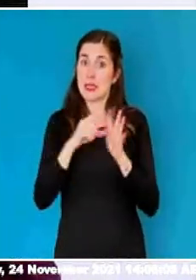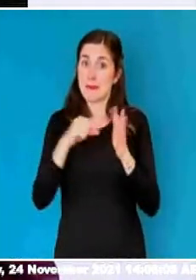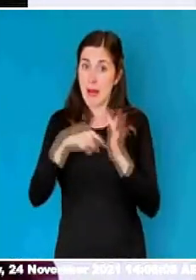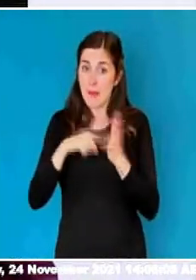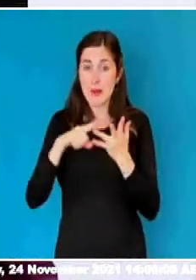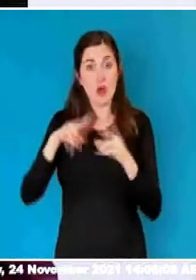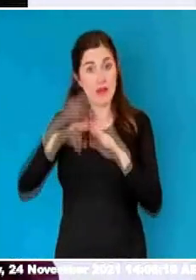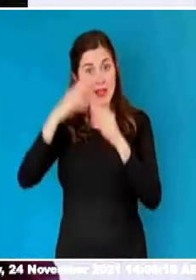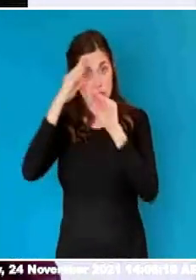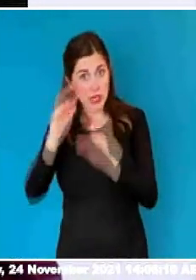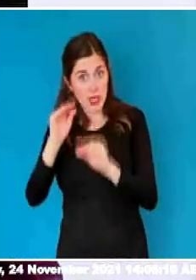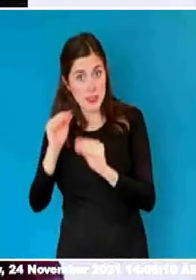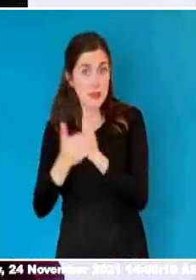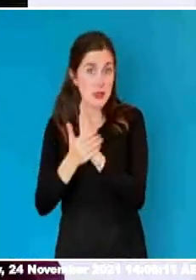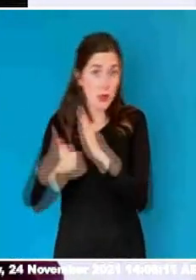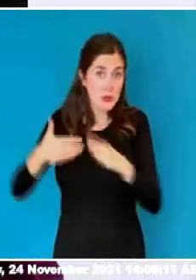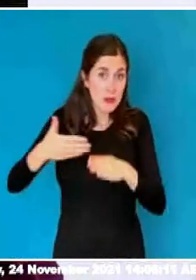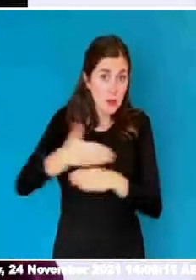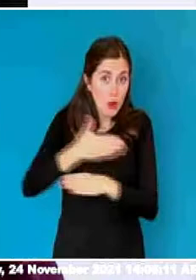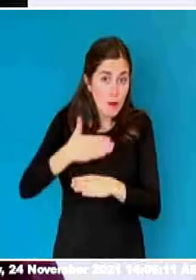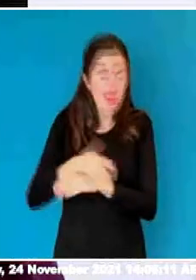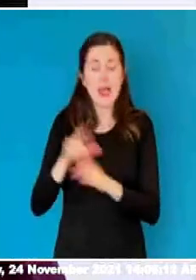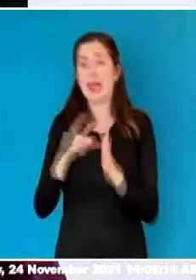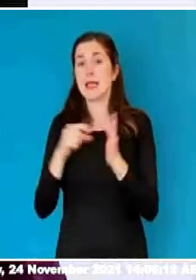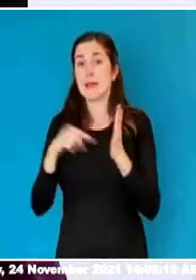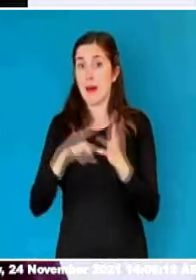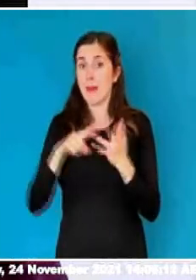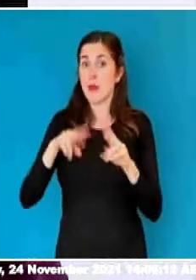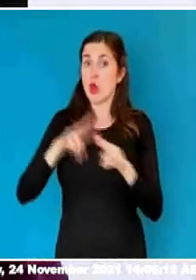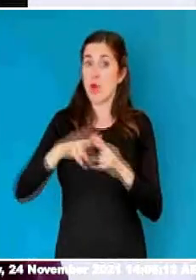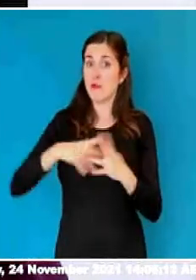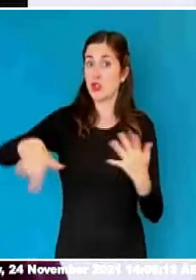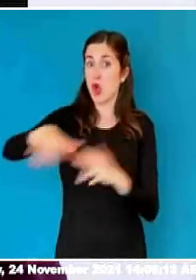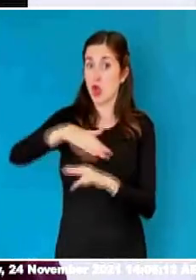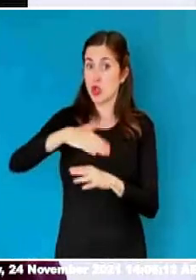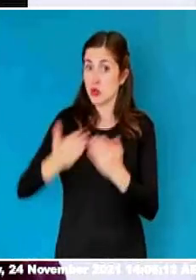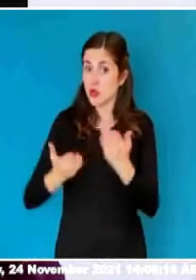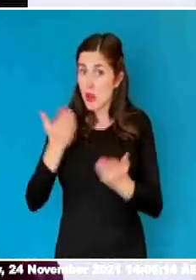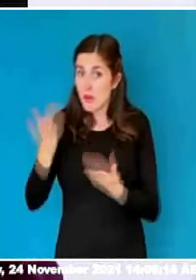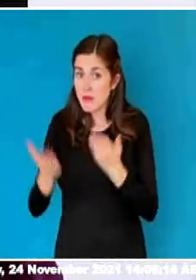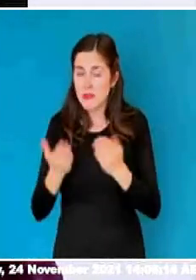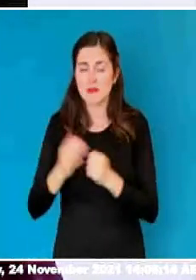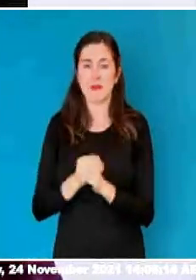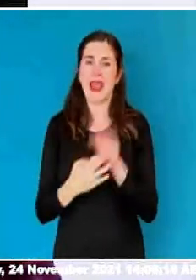Employment, the Department of Social Services, the National Disability Insurance